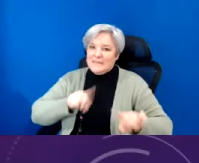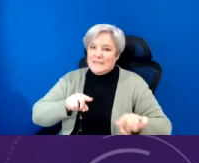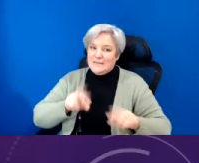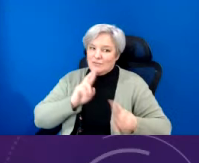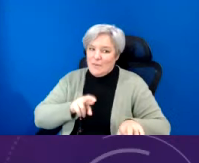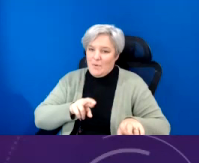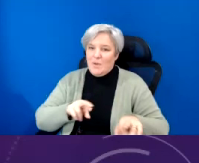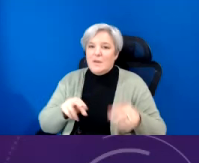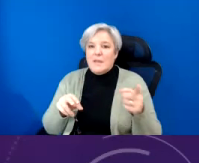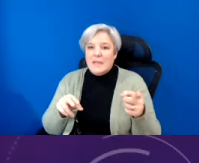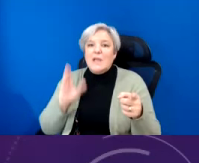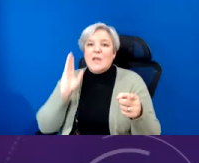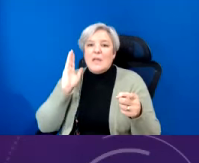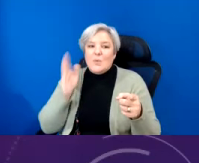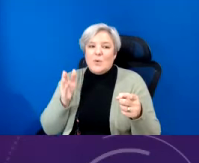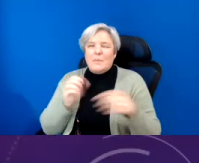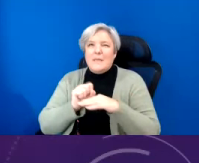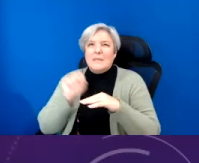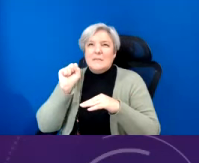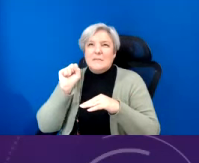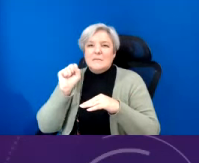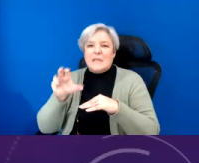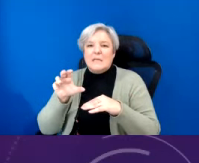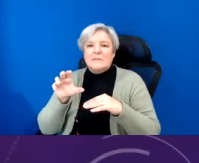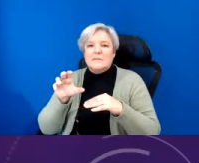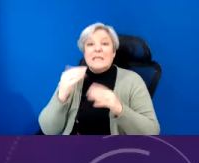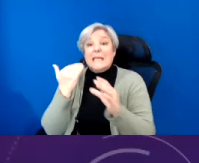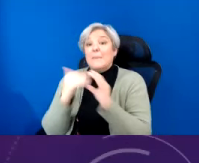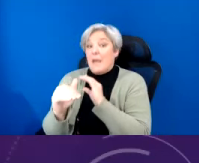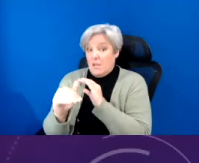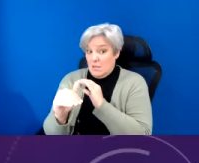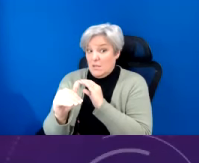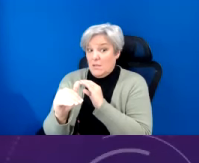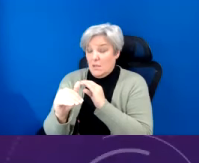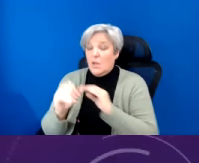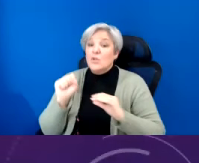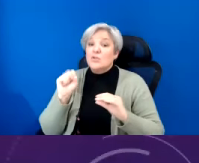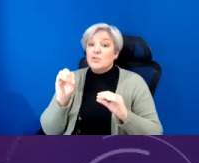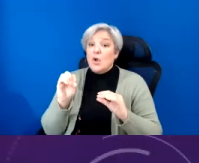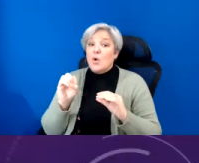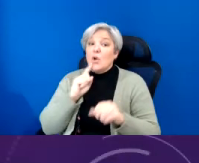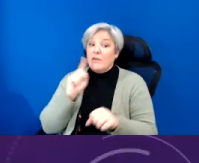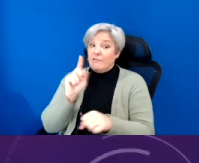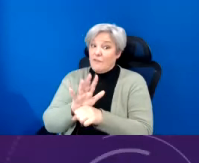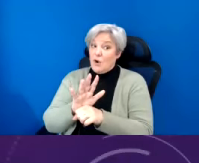is going to be sent via email. And so you want to confirm that the email that is